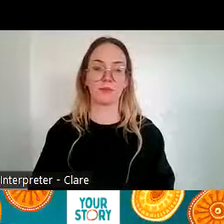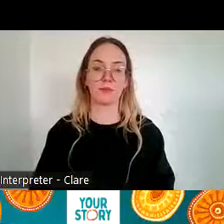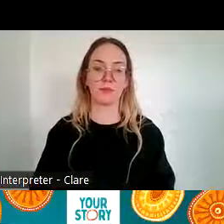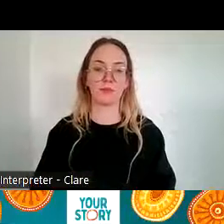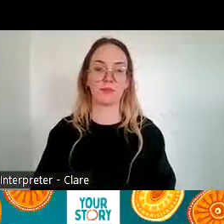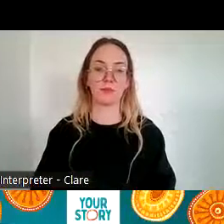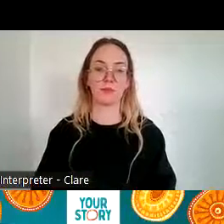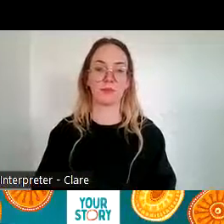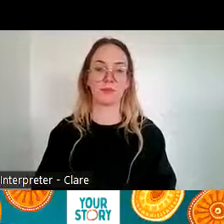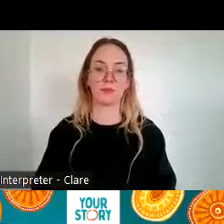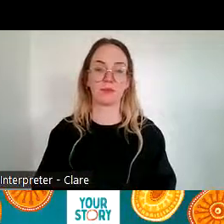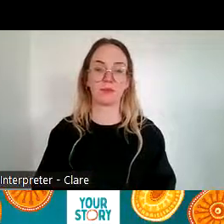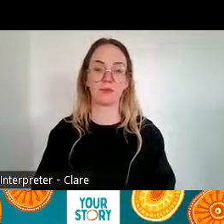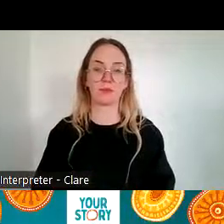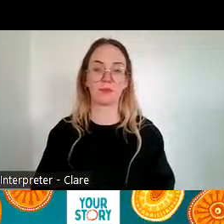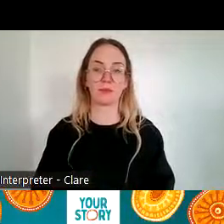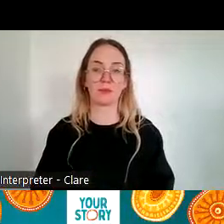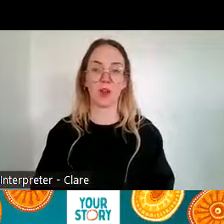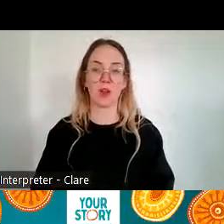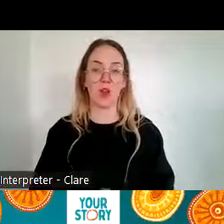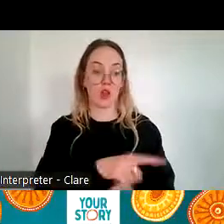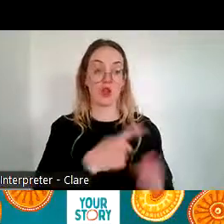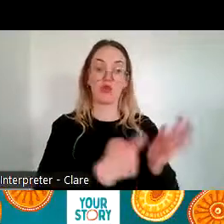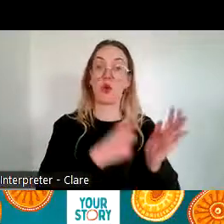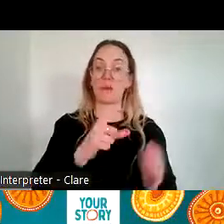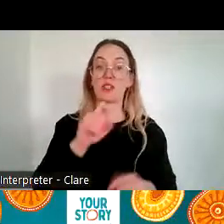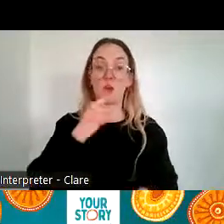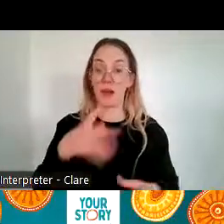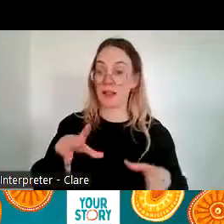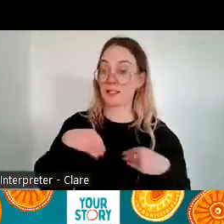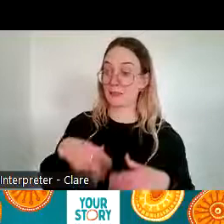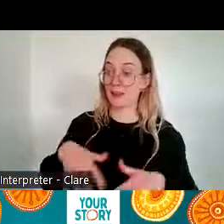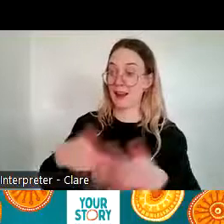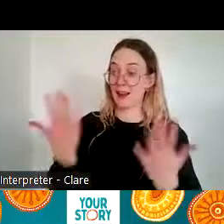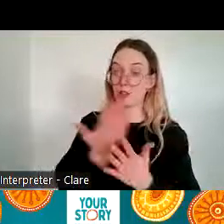The Royal Commission will accept people's stories in any language or in any format.